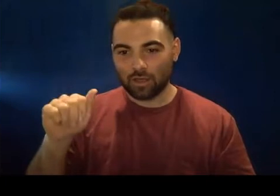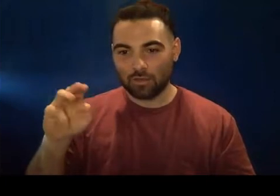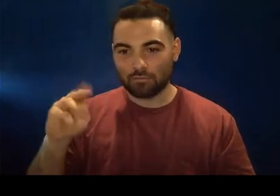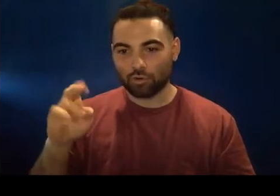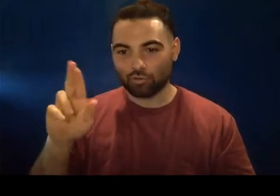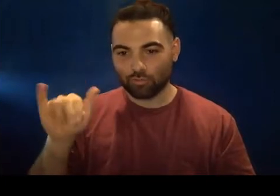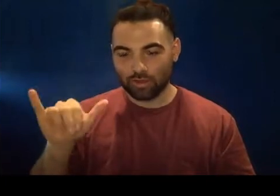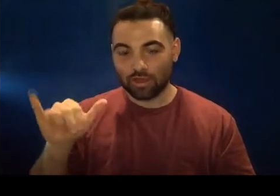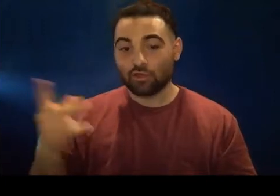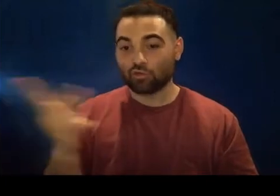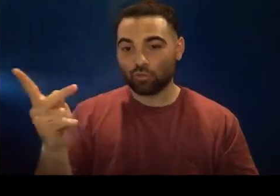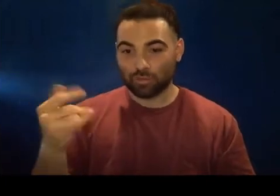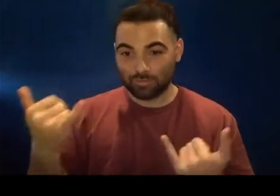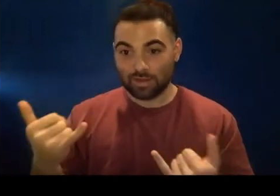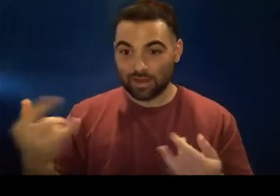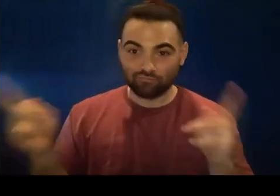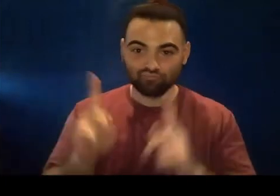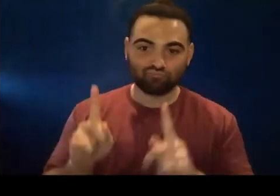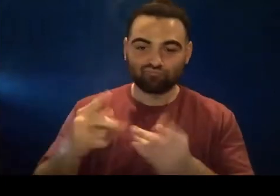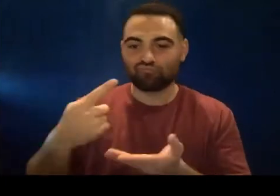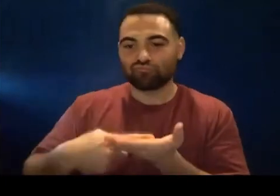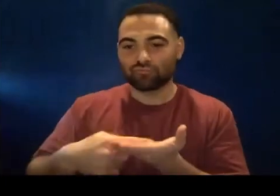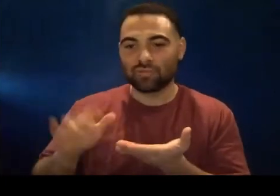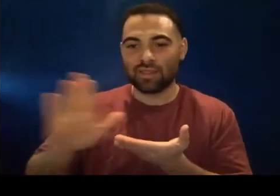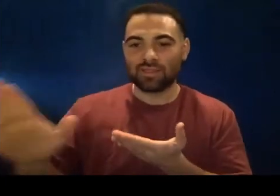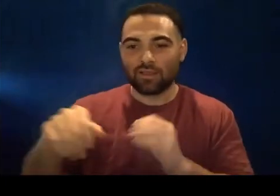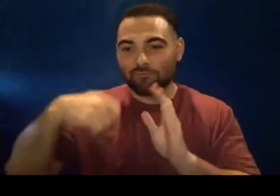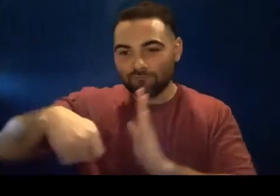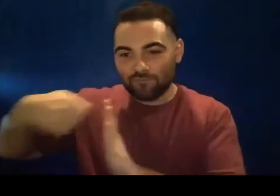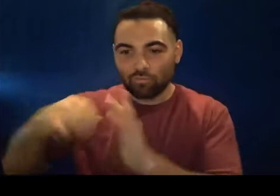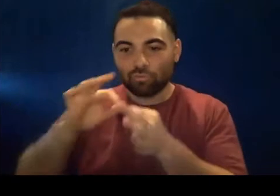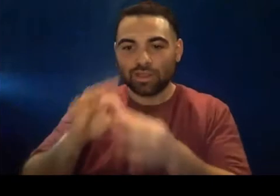"The Biggest Obstacle," and the importance of public transportation accessibility.